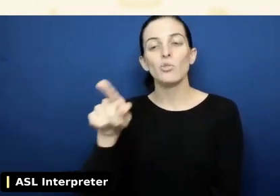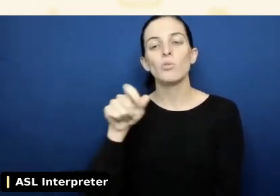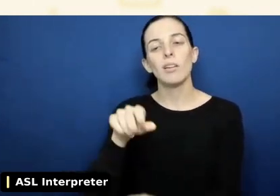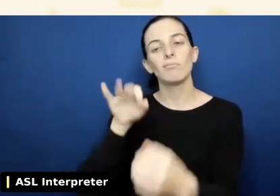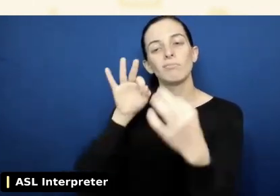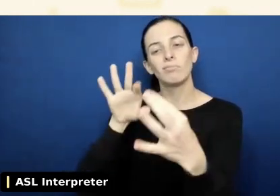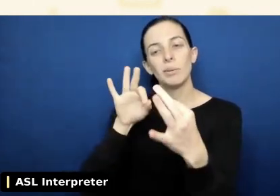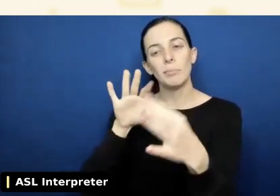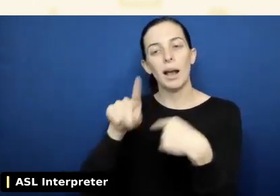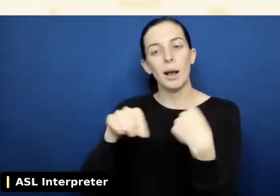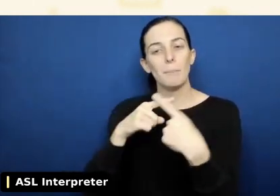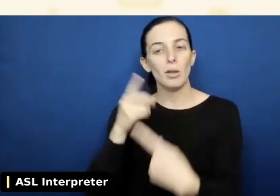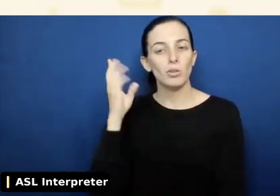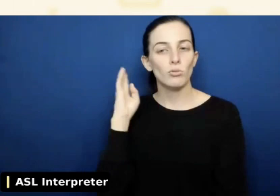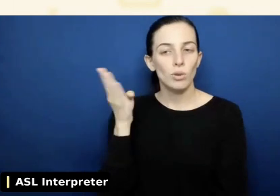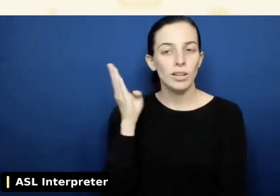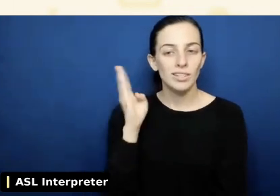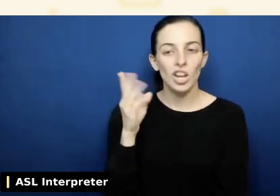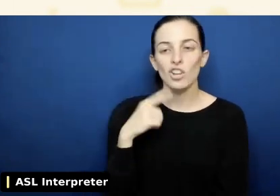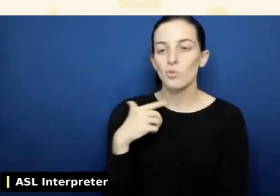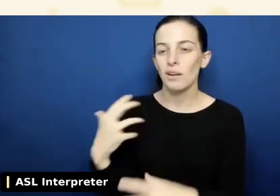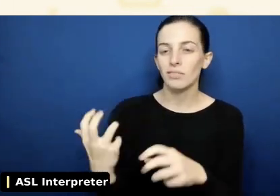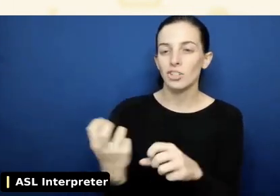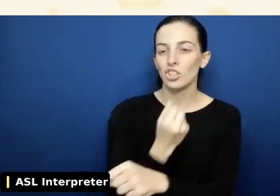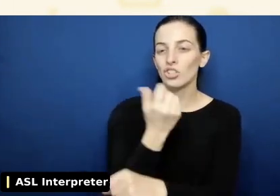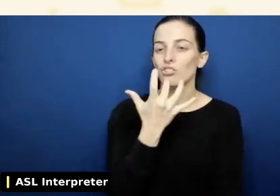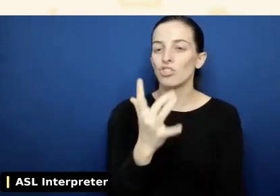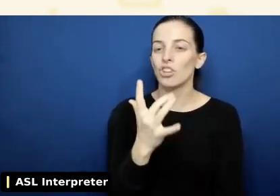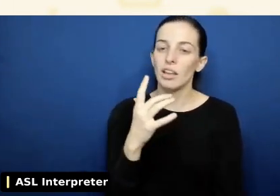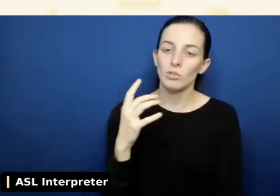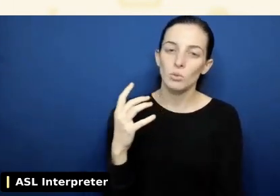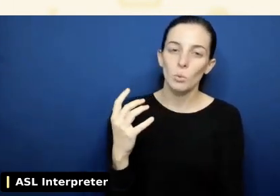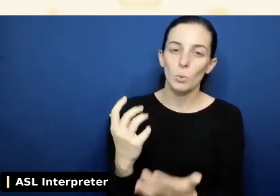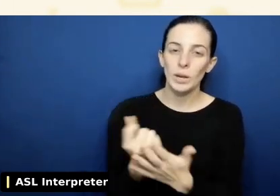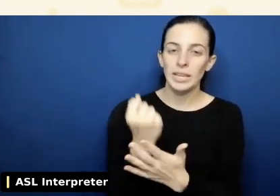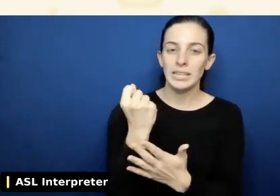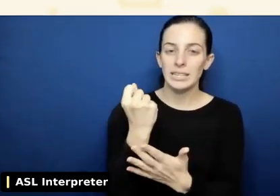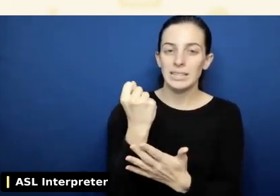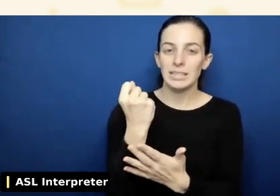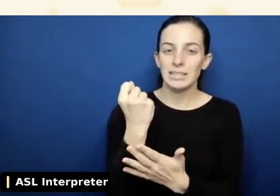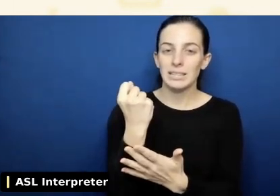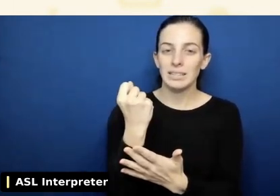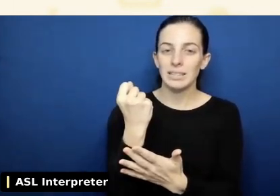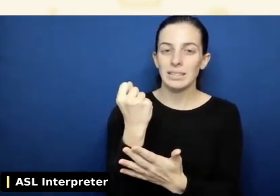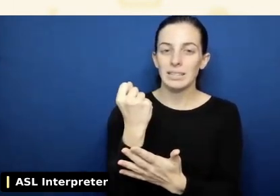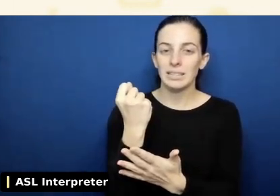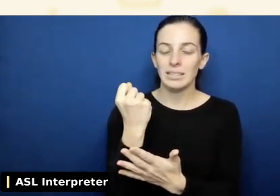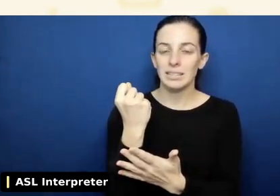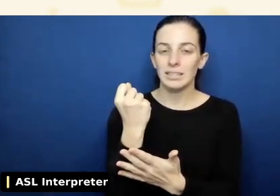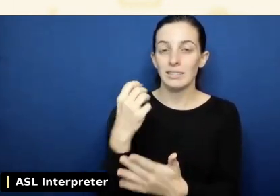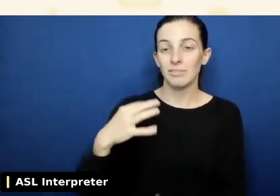and can enter for a chance to win a T-shirt.